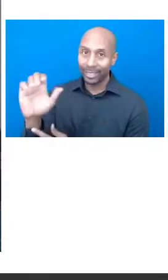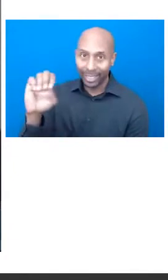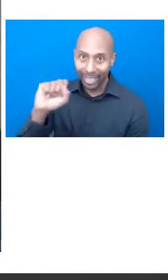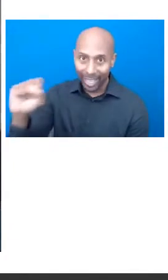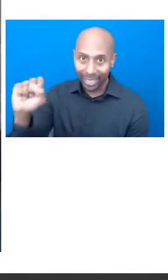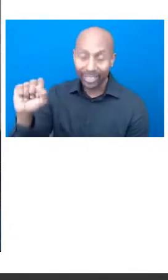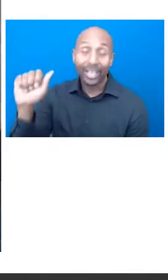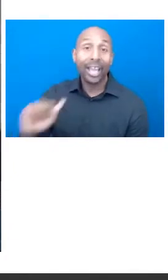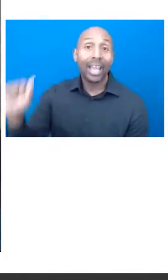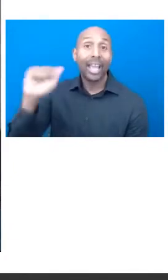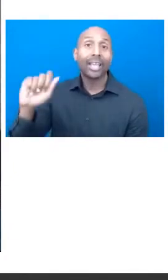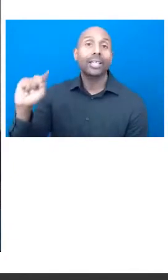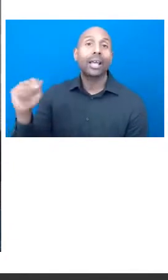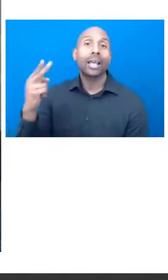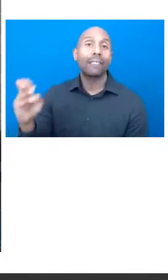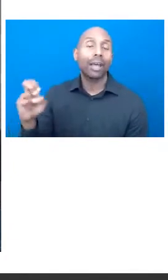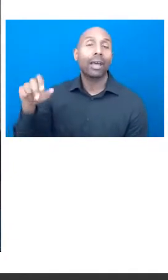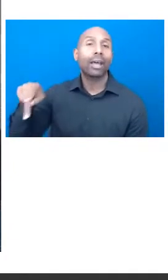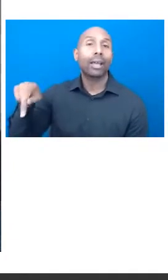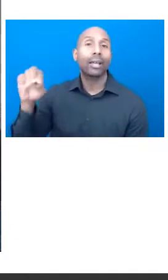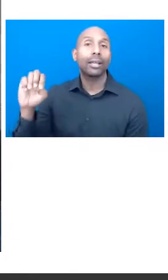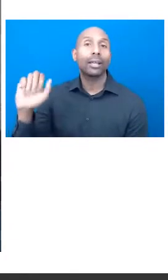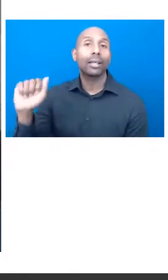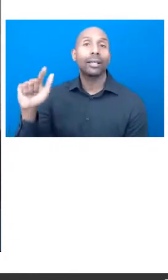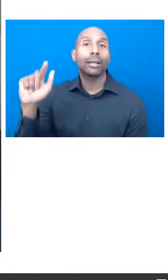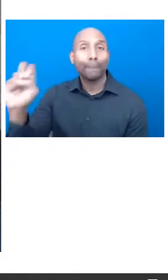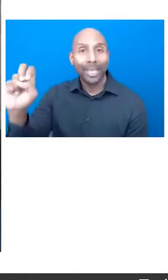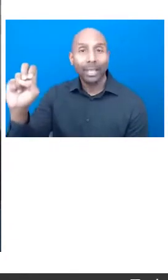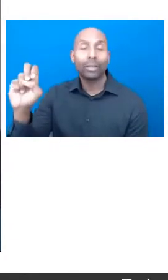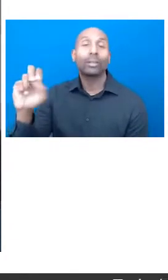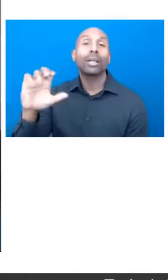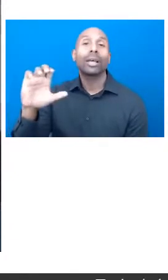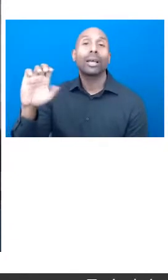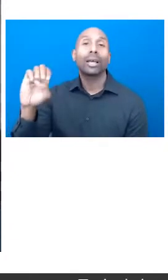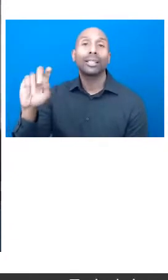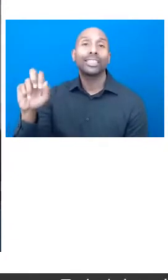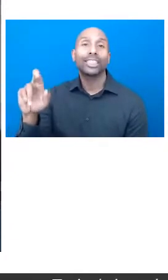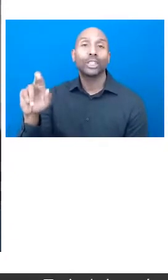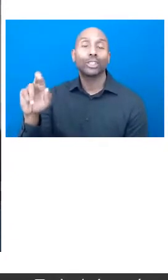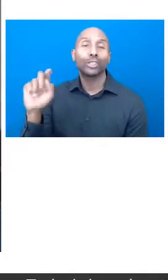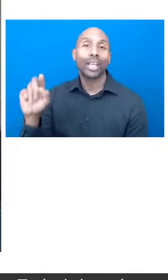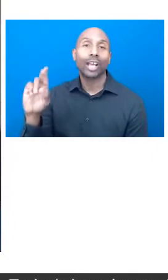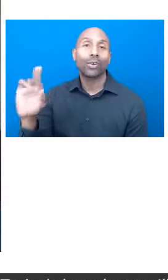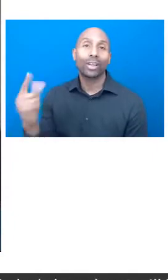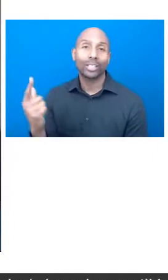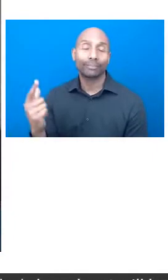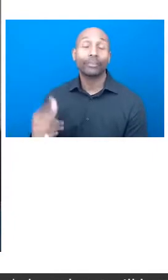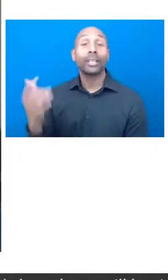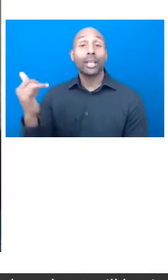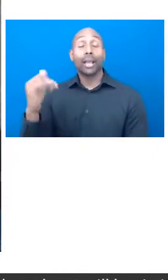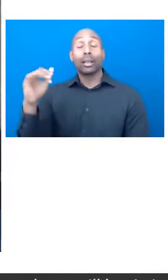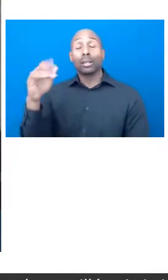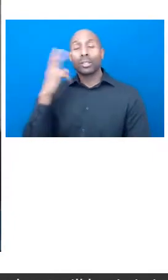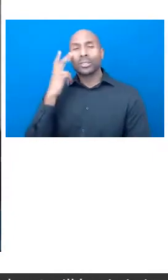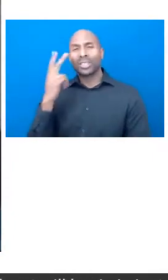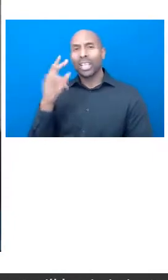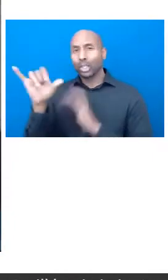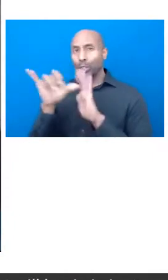To the right of the YouTube player, you will see a chat box, and we invite you to write